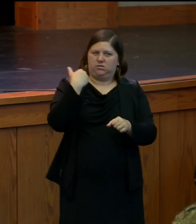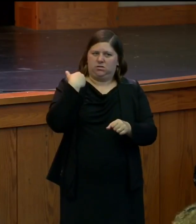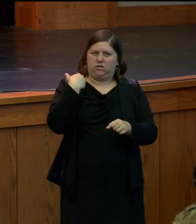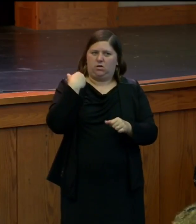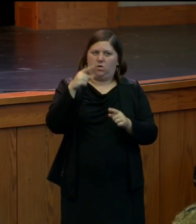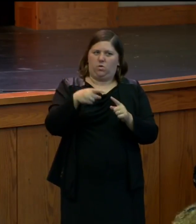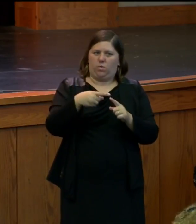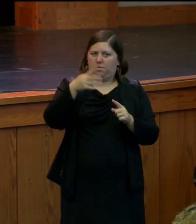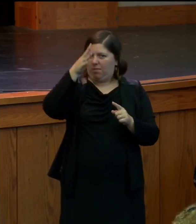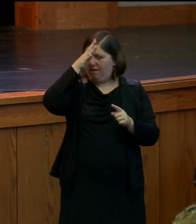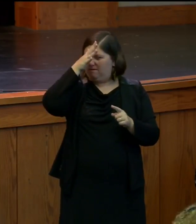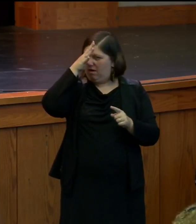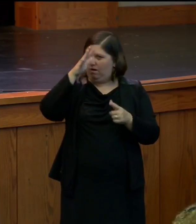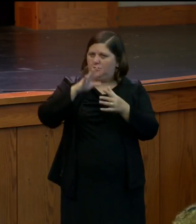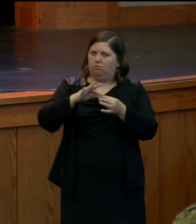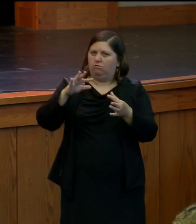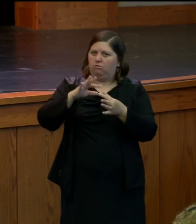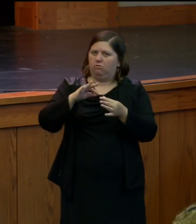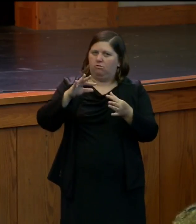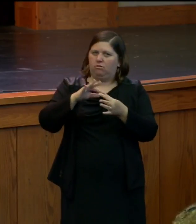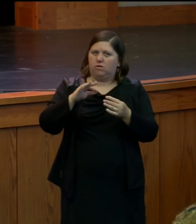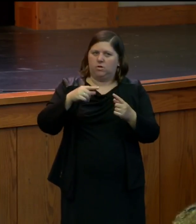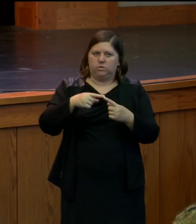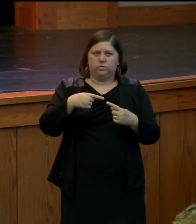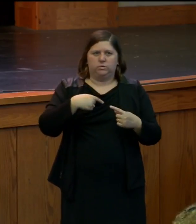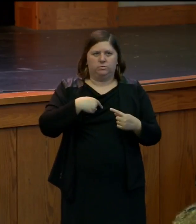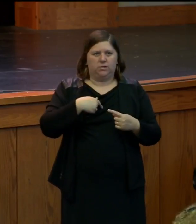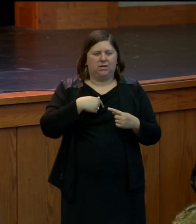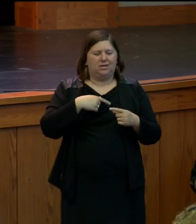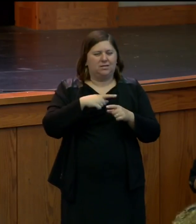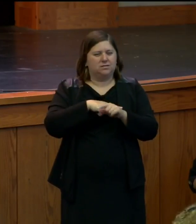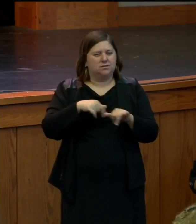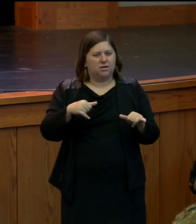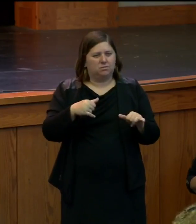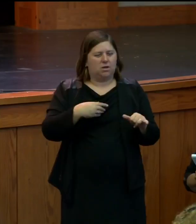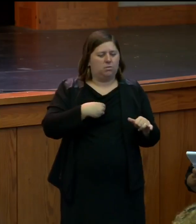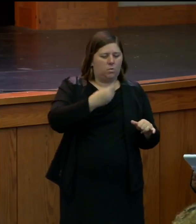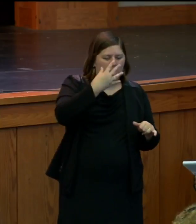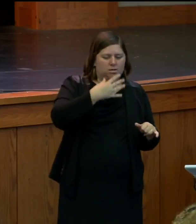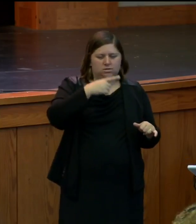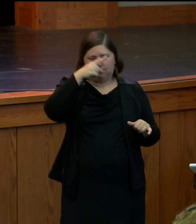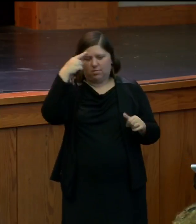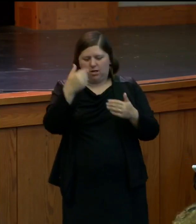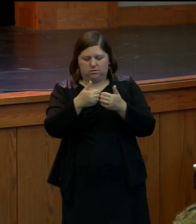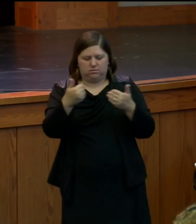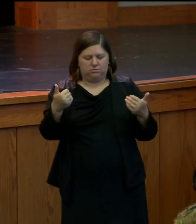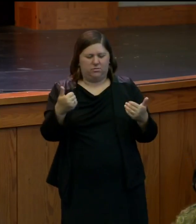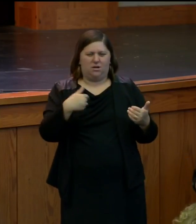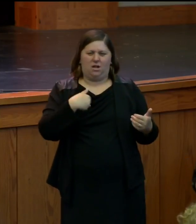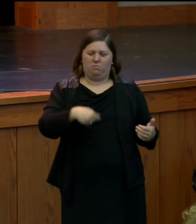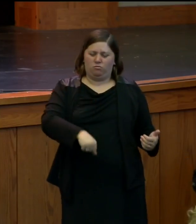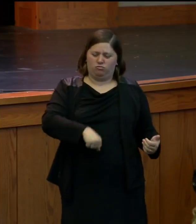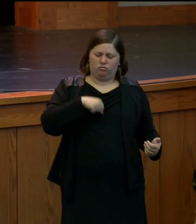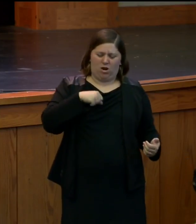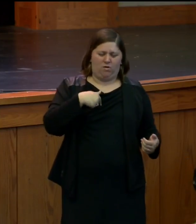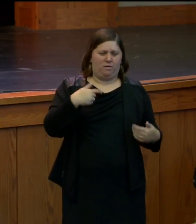TALKED TO ME AND THAT WAS OF THE ERA OF SEGREGATION WHICH I GREW UP IN. I'M PROUD TO BE HERE IN WASHINGTON, D.C.